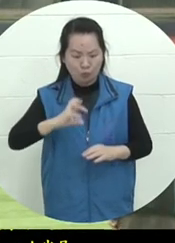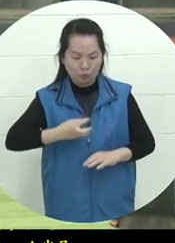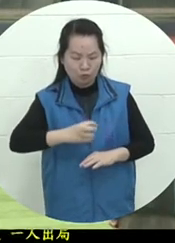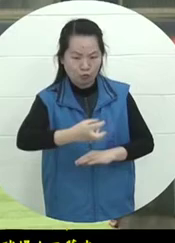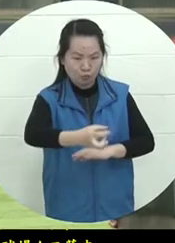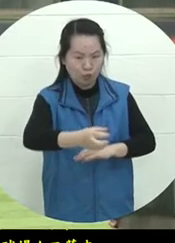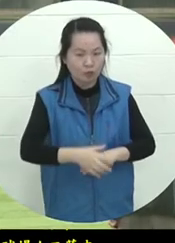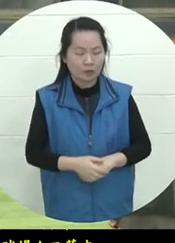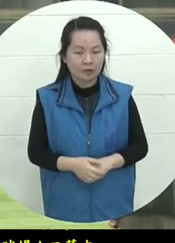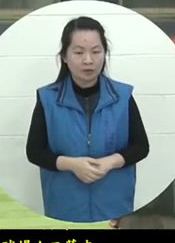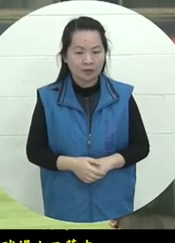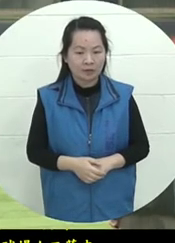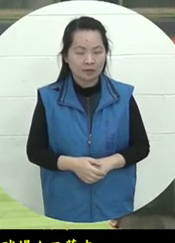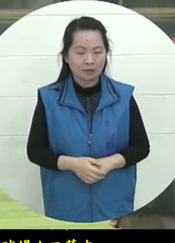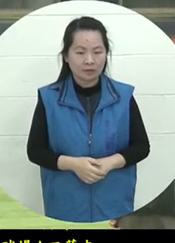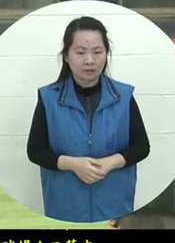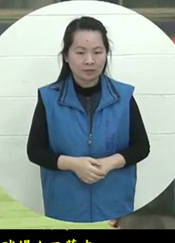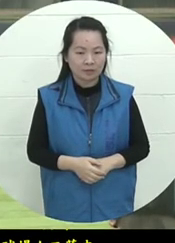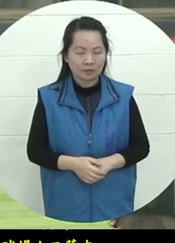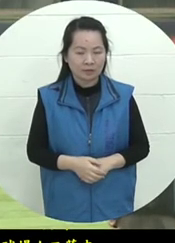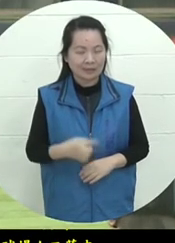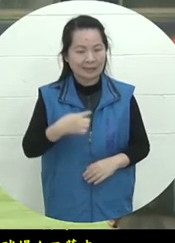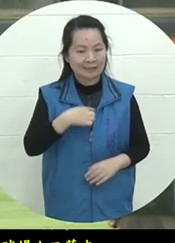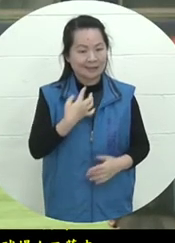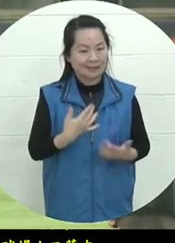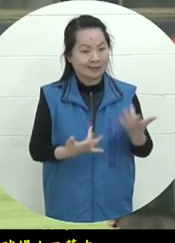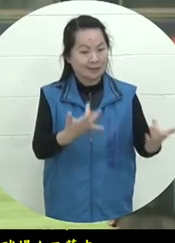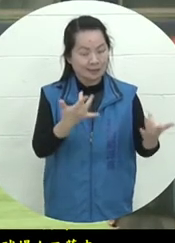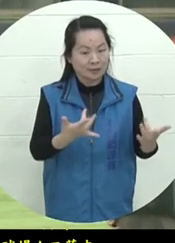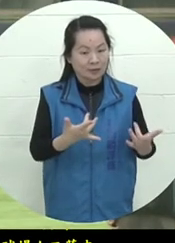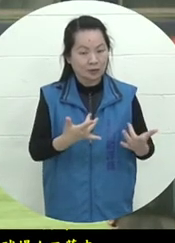is much faster than that of ordinary natural turf.